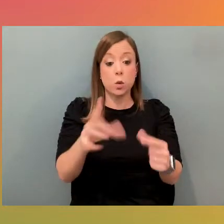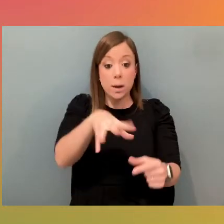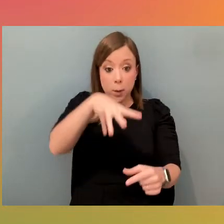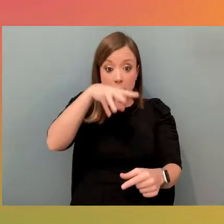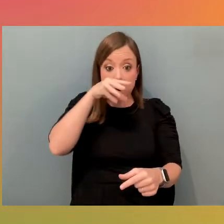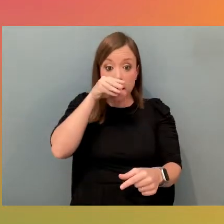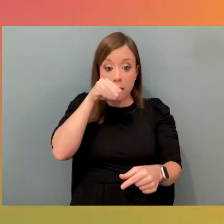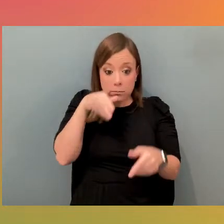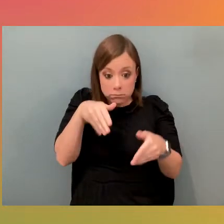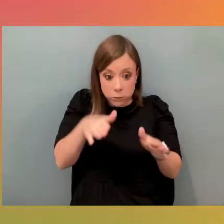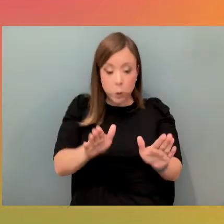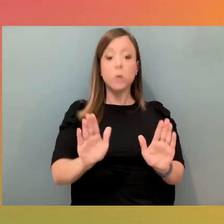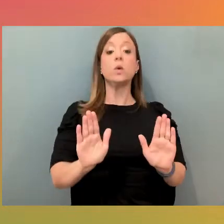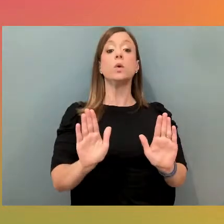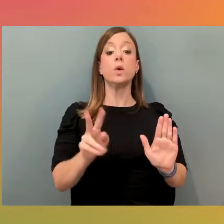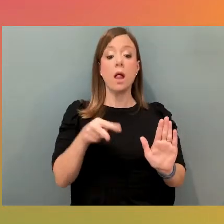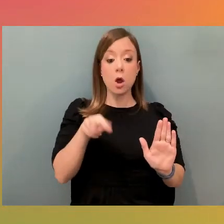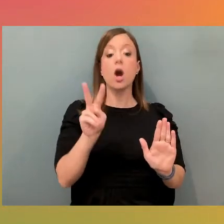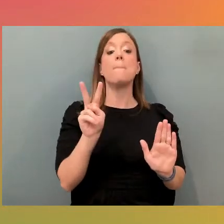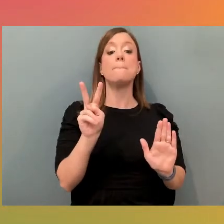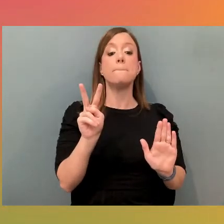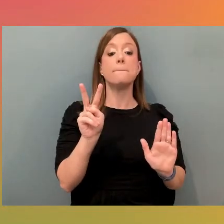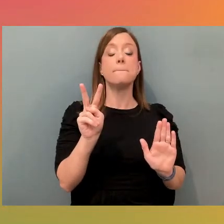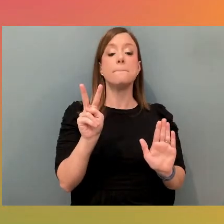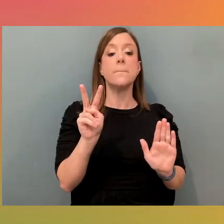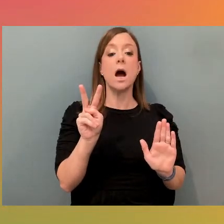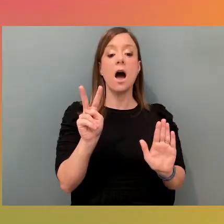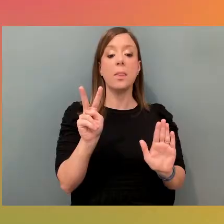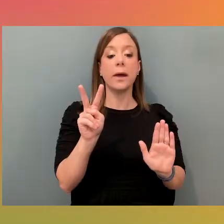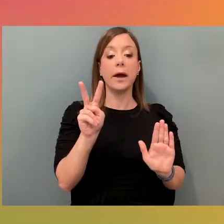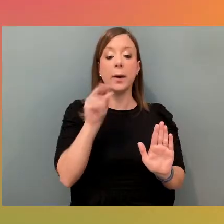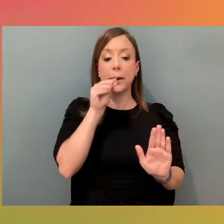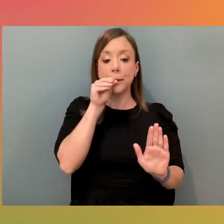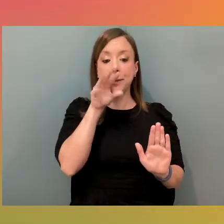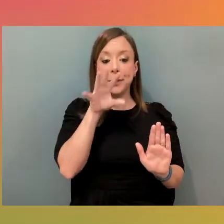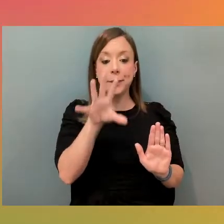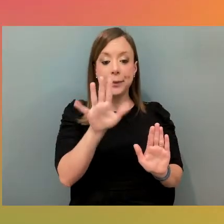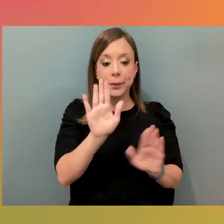PALMS UNDERNEATH YOUR SHOULDERS, KNEES UNDERNEATH YOUR HIS. A YOU BREATH IN DROP YOUR BELLY